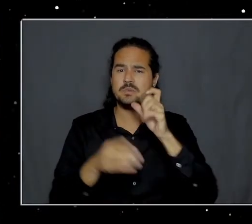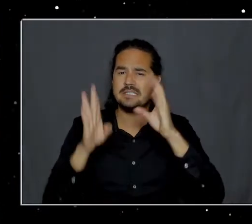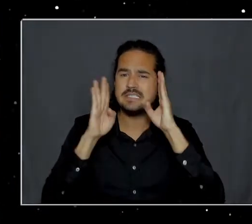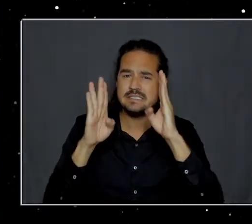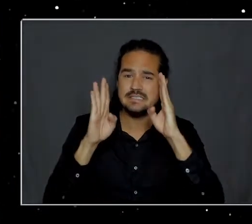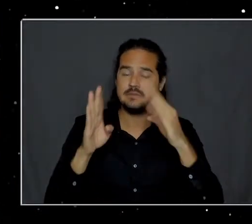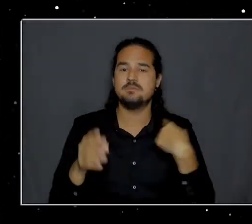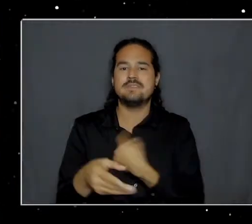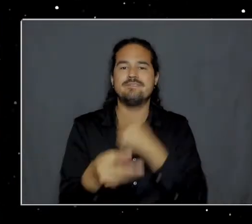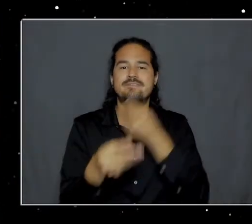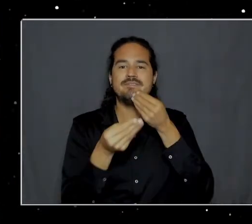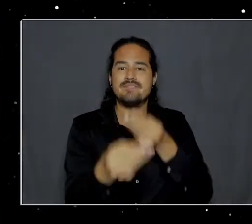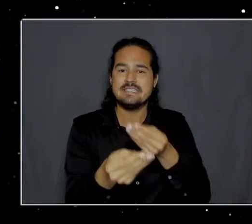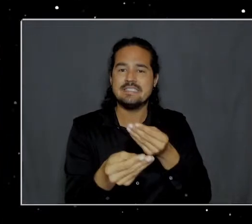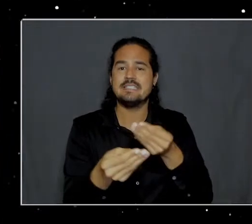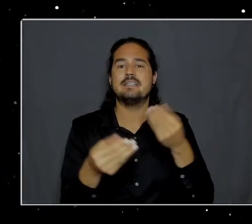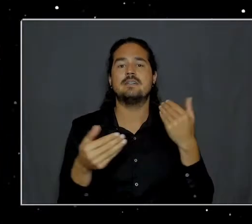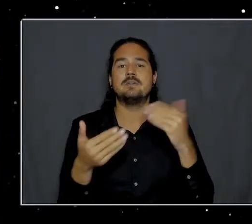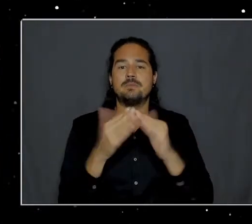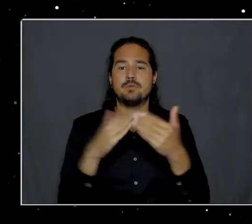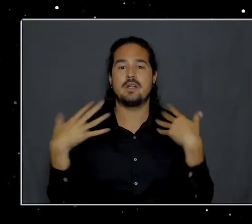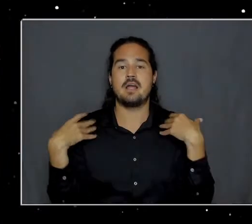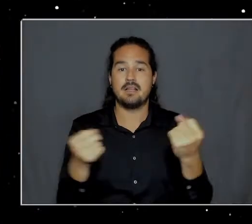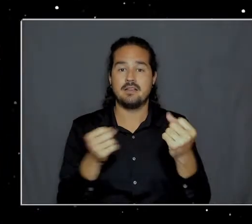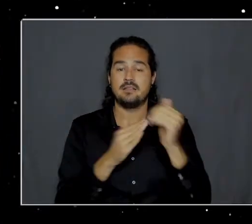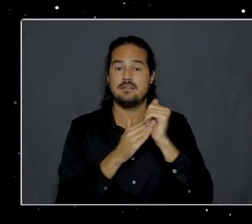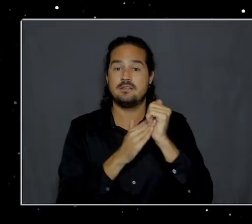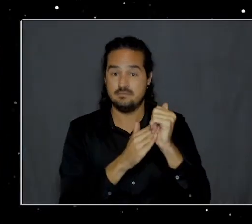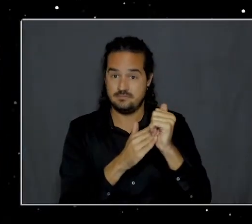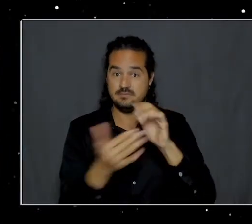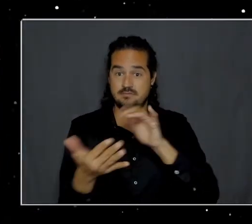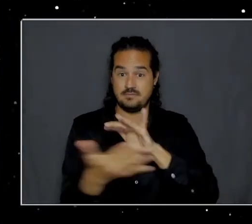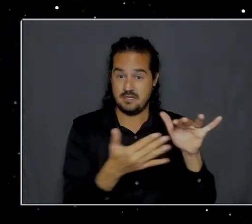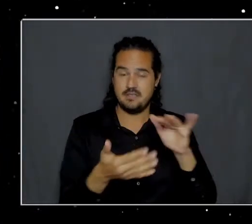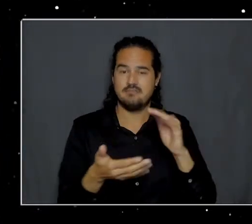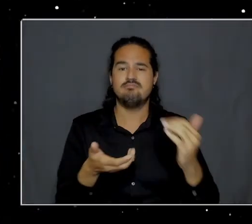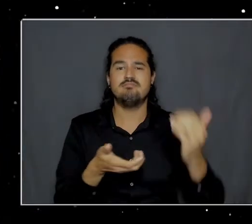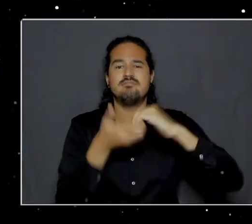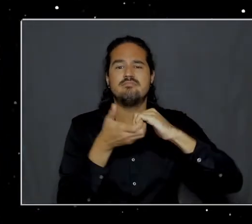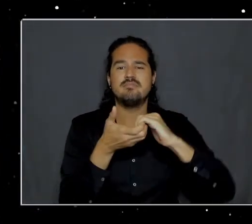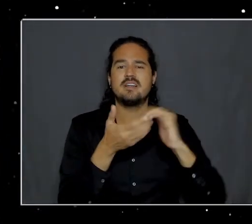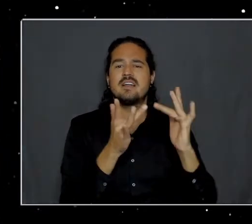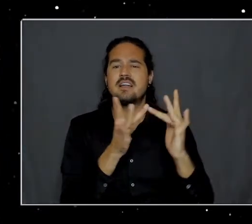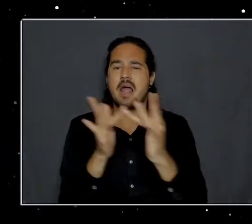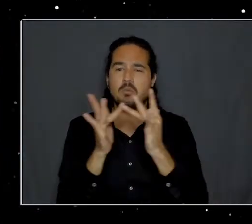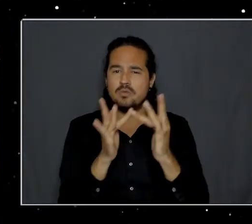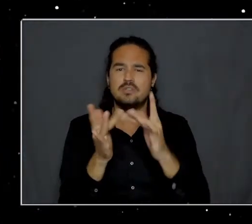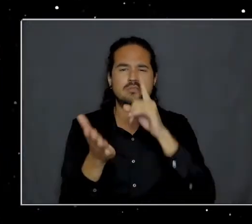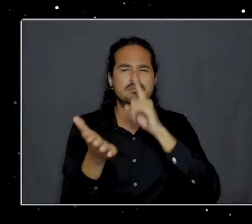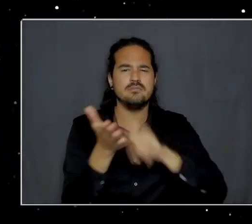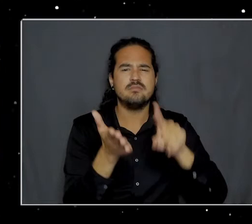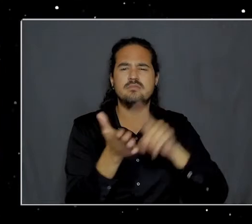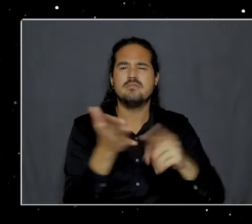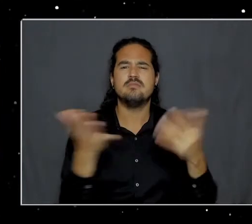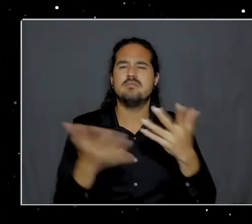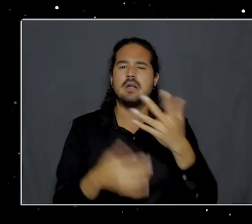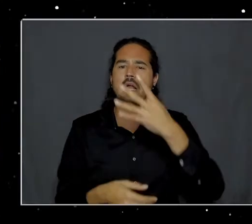IMMIGRANT SOLIDARITY NETWORK AND OTHER PARTNERS TO FIND OUT WHAT IMMIGRANT COMMUNITIES NEEDED REGARDING THEIR ACCESS TO